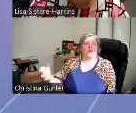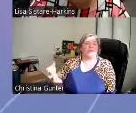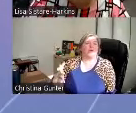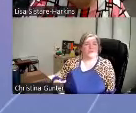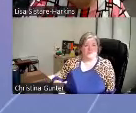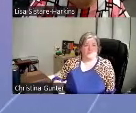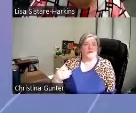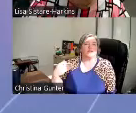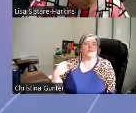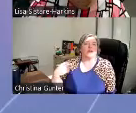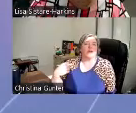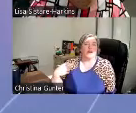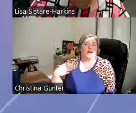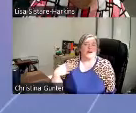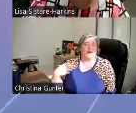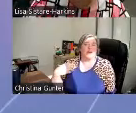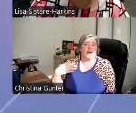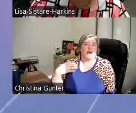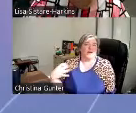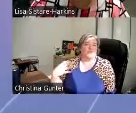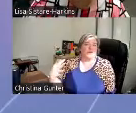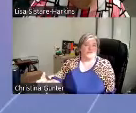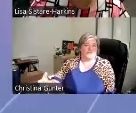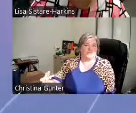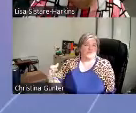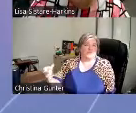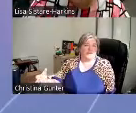what the purpose was, how best to relay